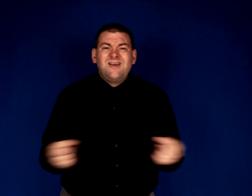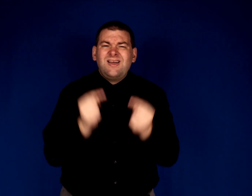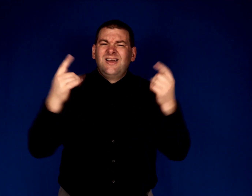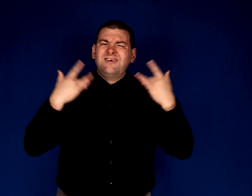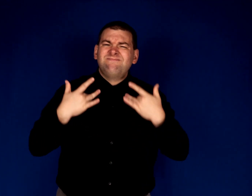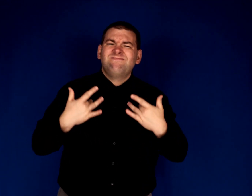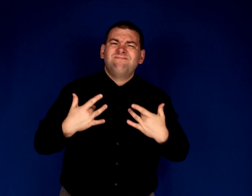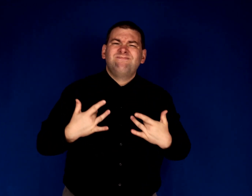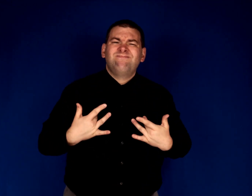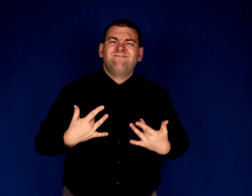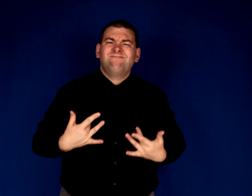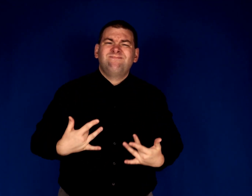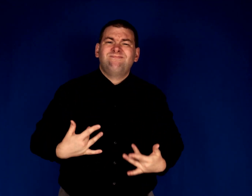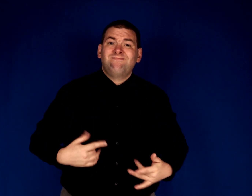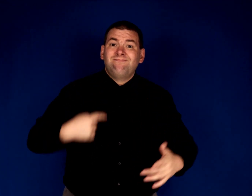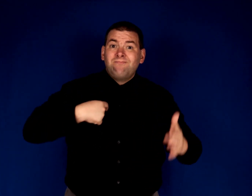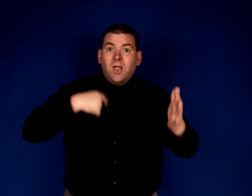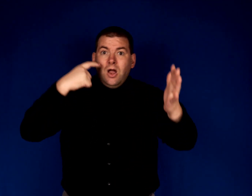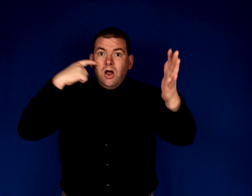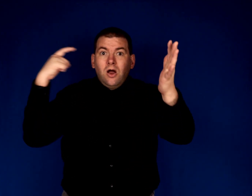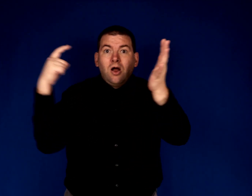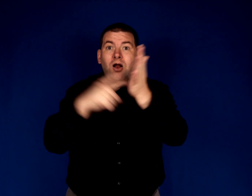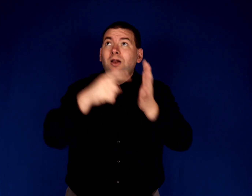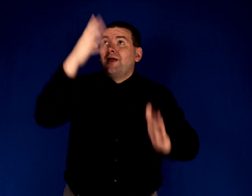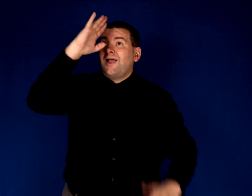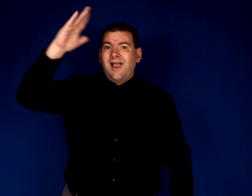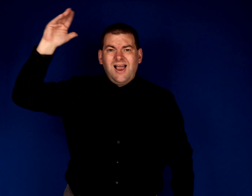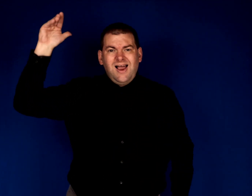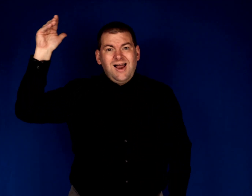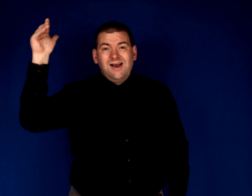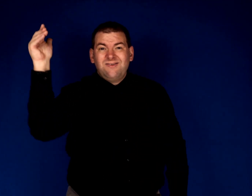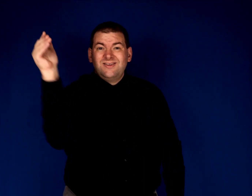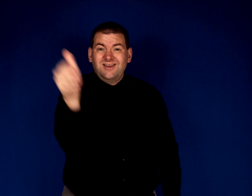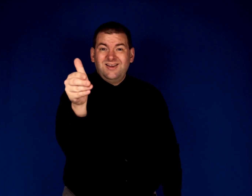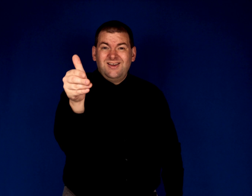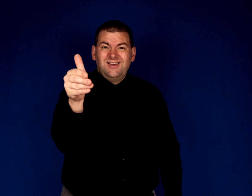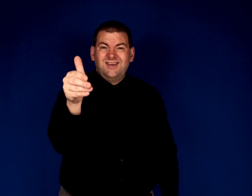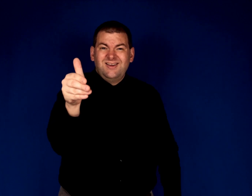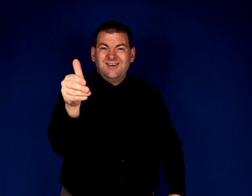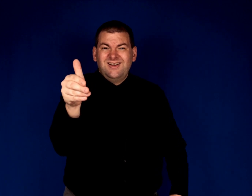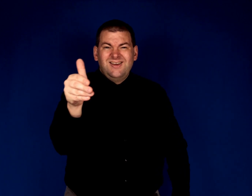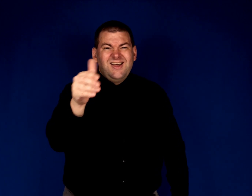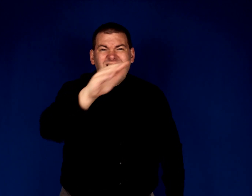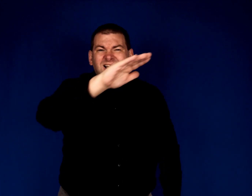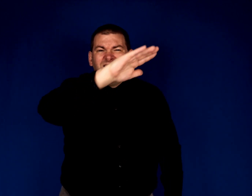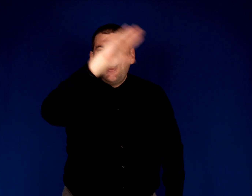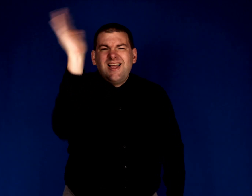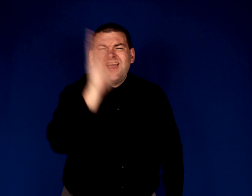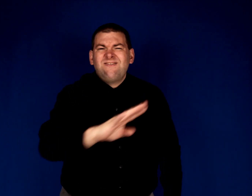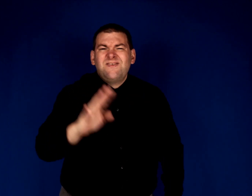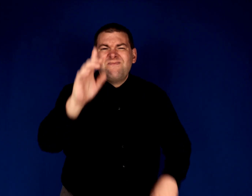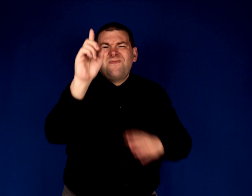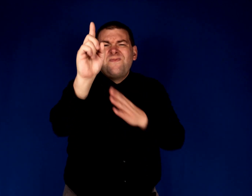and despair I saw that He was there And never for